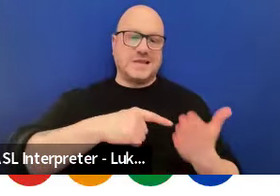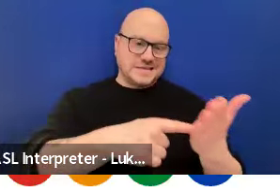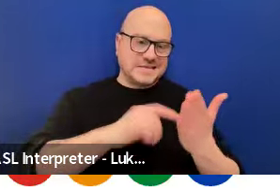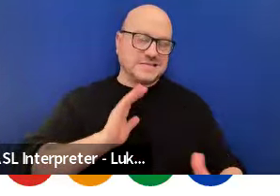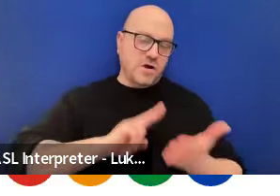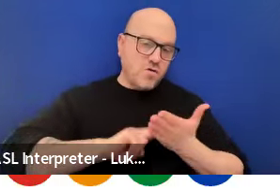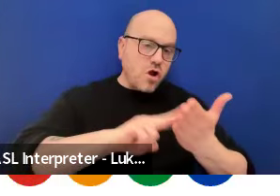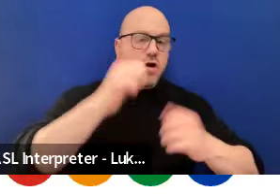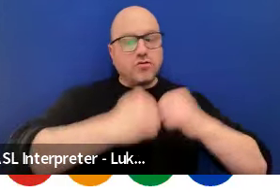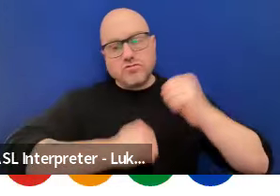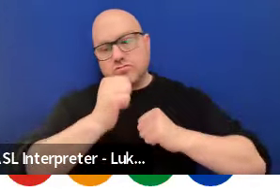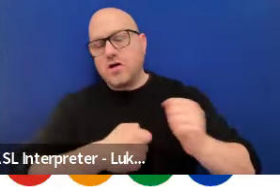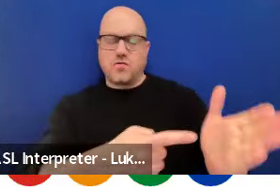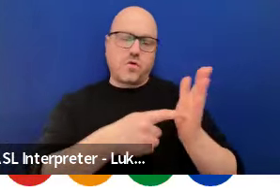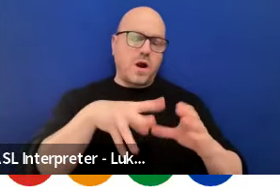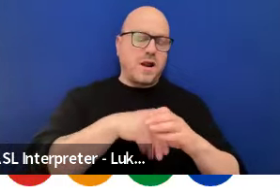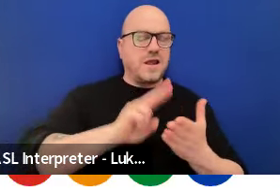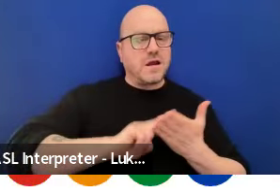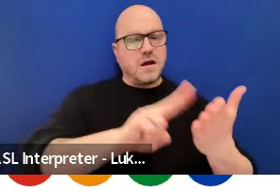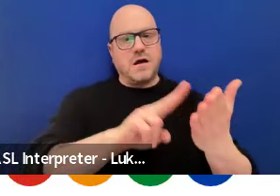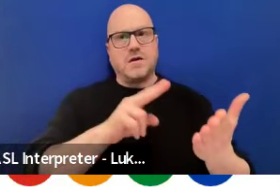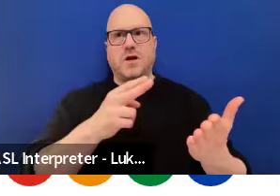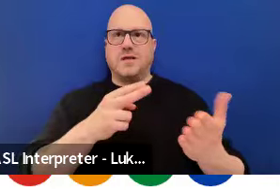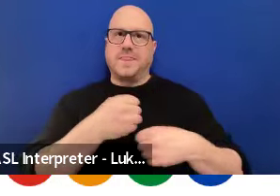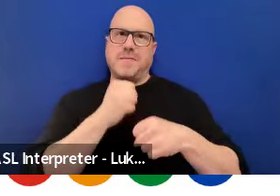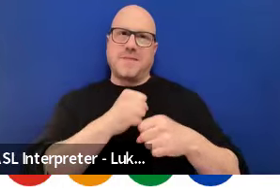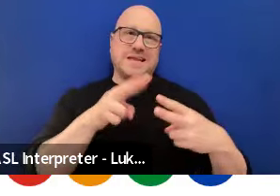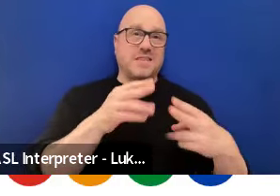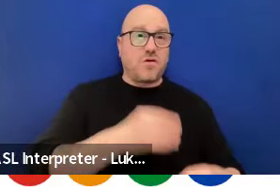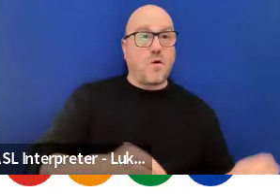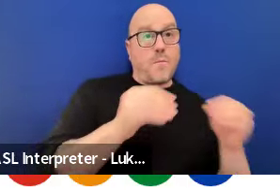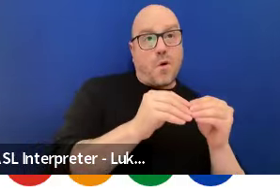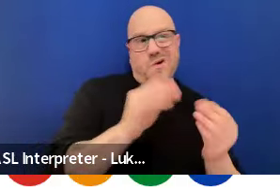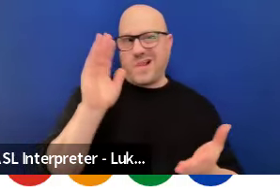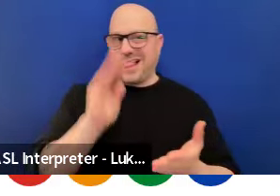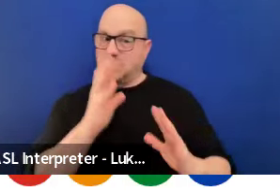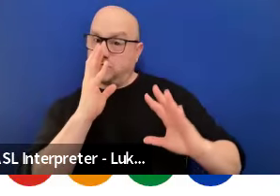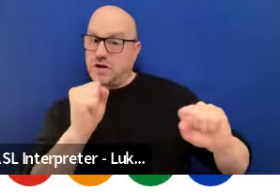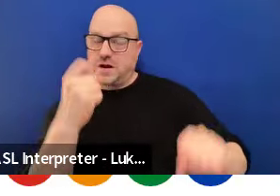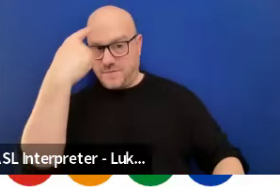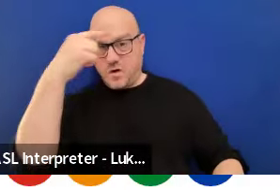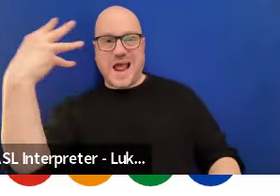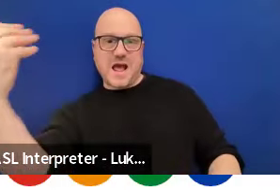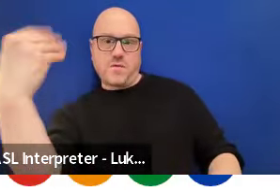WHO ARE INTERESTED, TRYING TO UNDERSTAND WHAT ABOUT OUR CONTRACT STRUCTURE AND REQUIREMENTS WE HAVE IN OUR CONTRACTS THAT MAKE IT